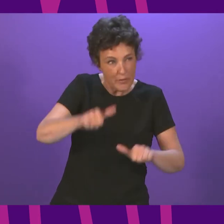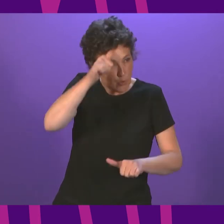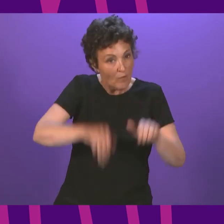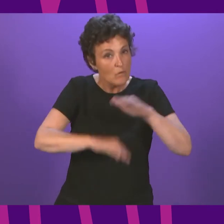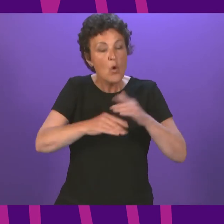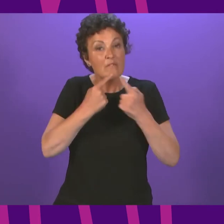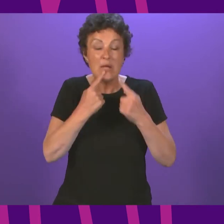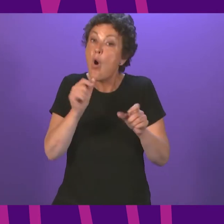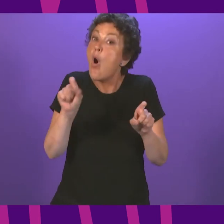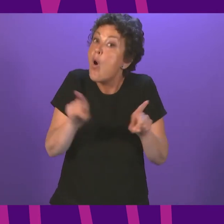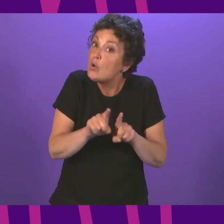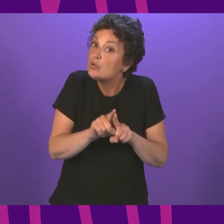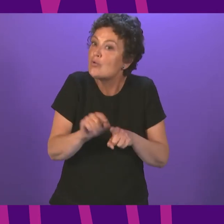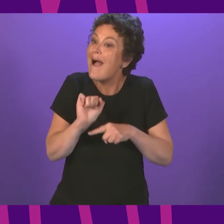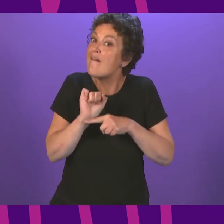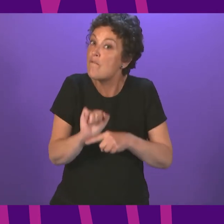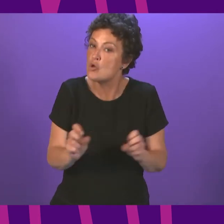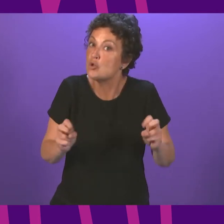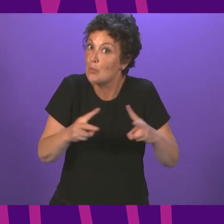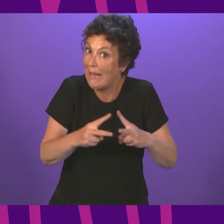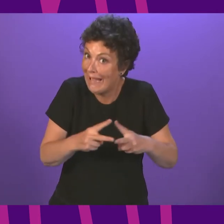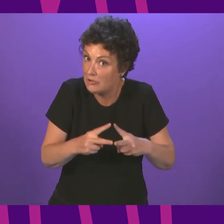reporting requirements are proportionate and workable.